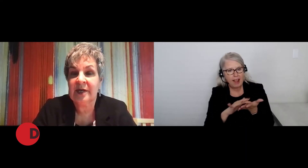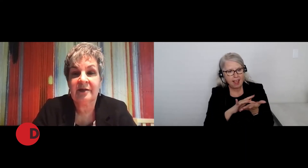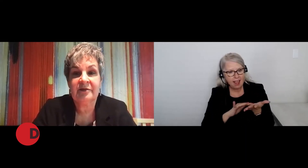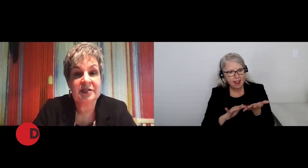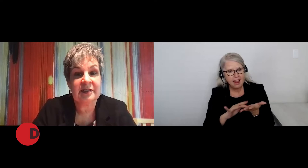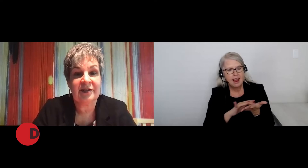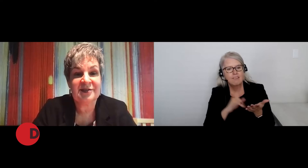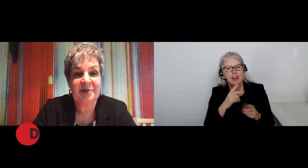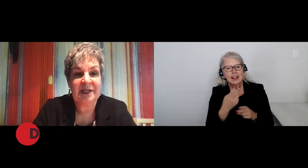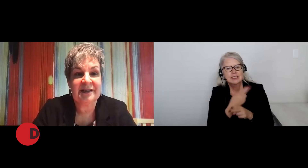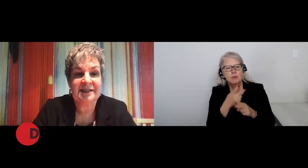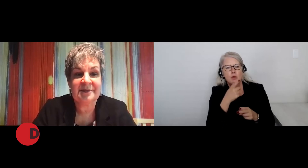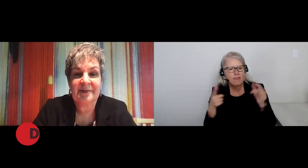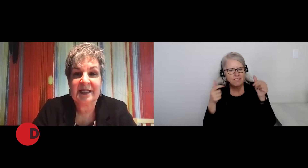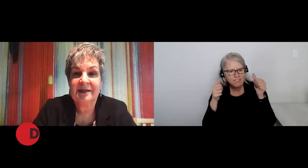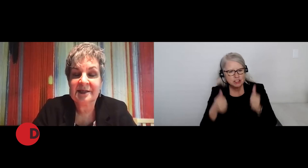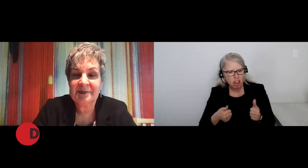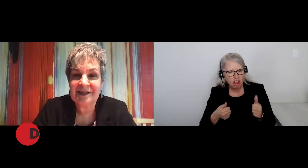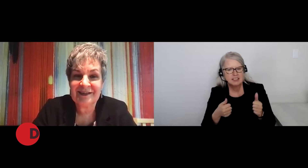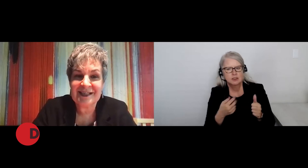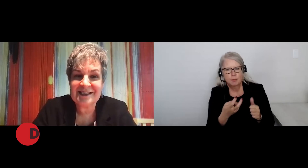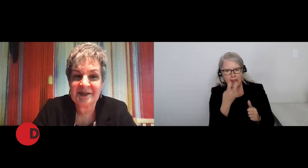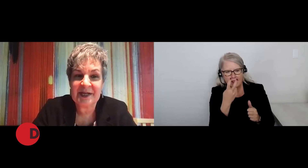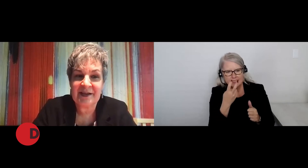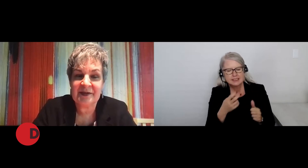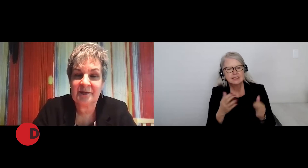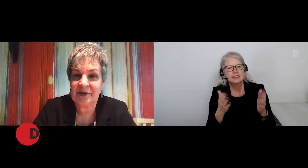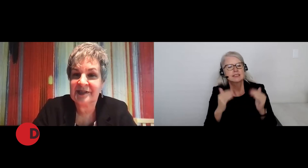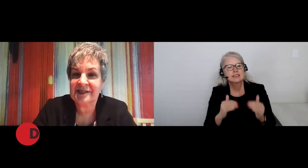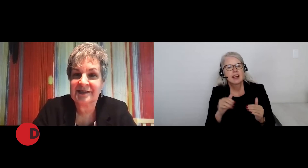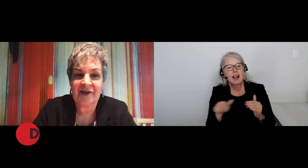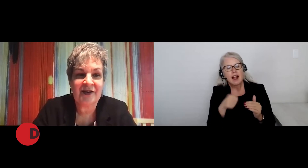braille for customers who are visually impaired or blind.